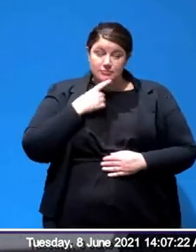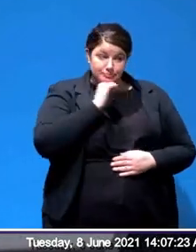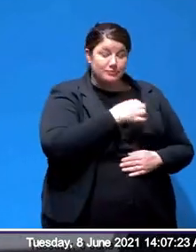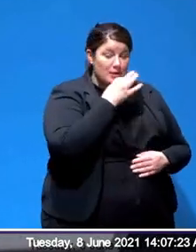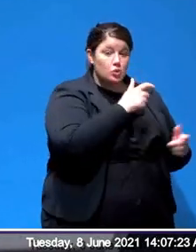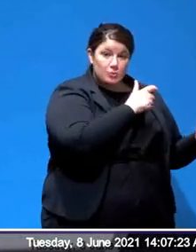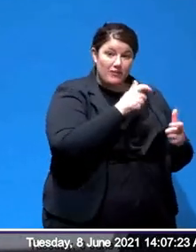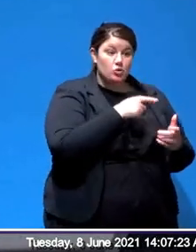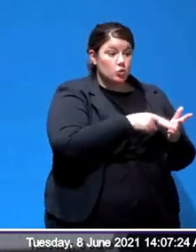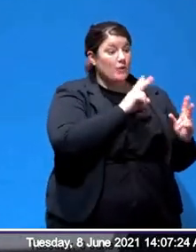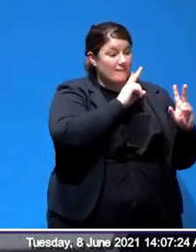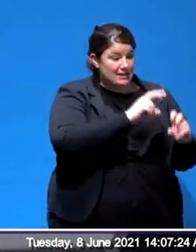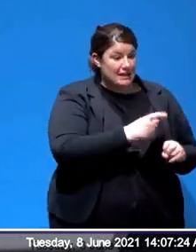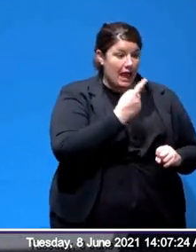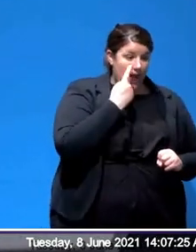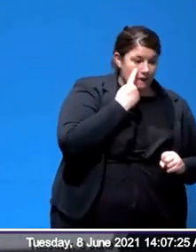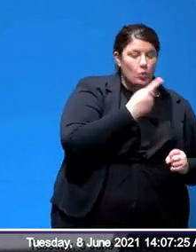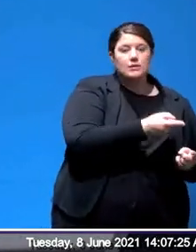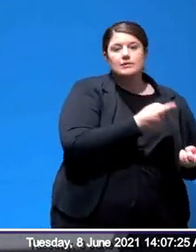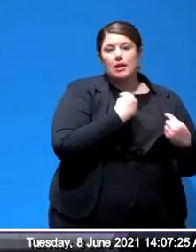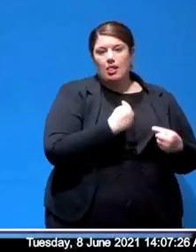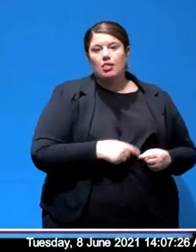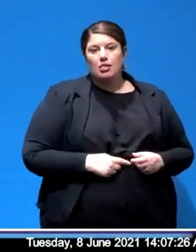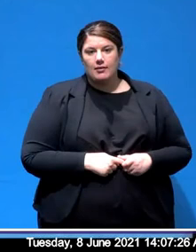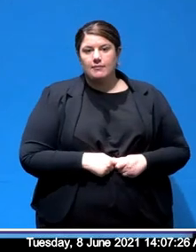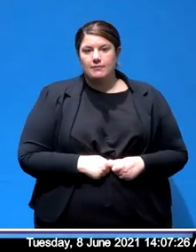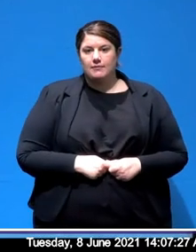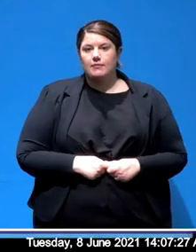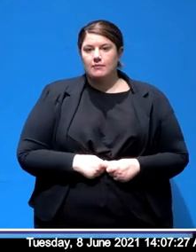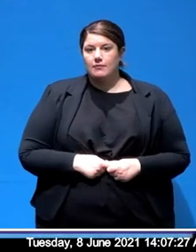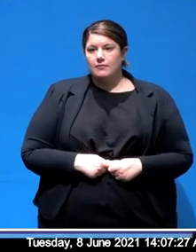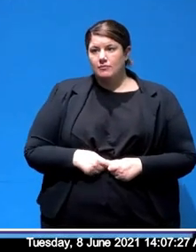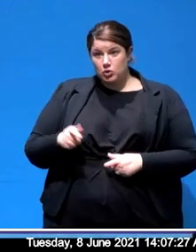with information. Do you know when the supervisor did that?